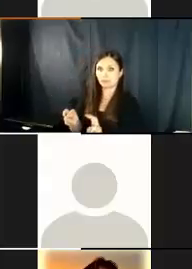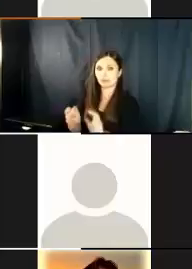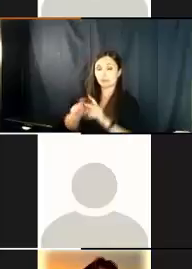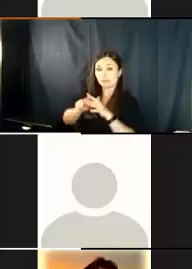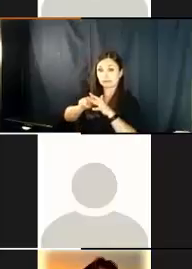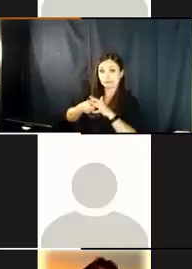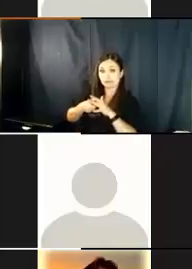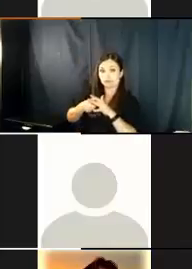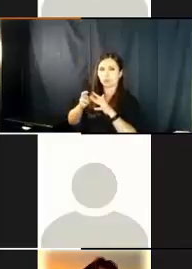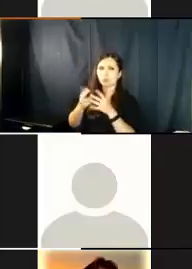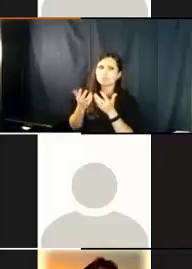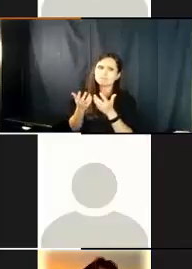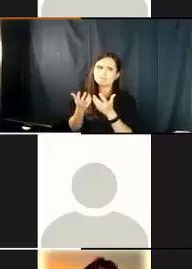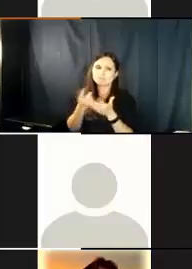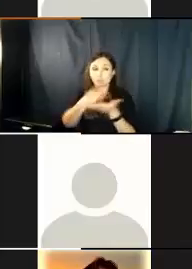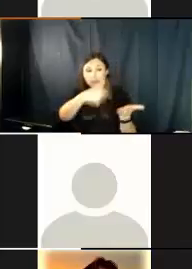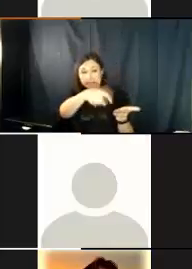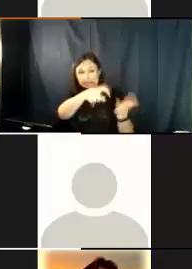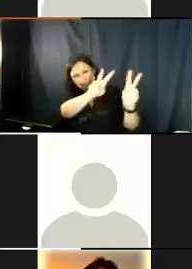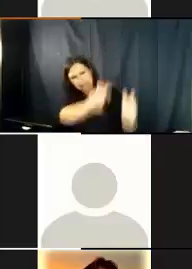an analysis of what is needed.